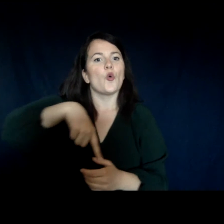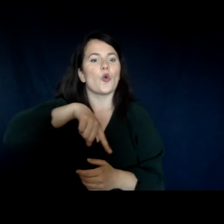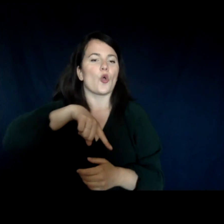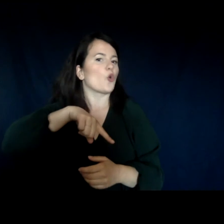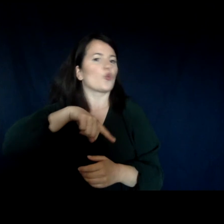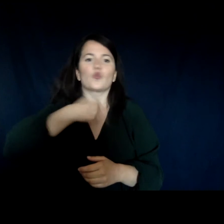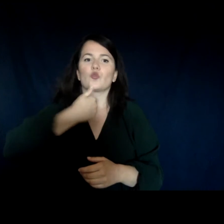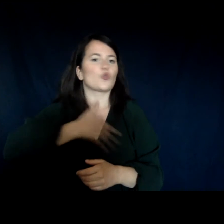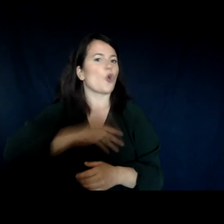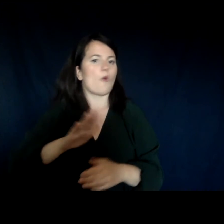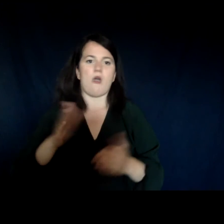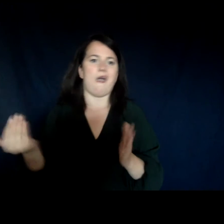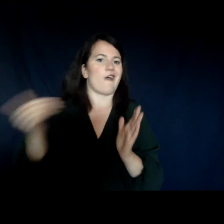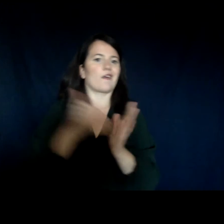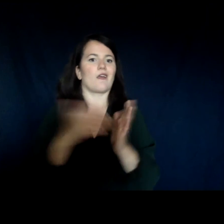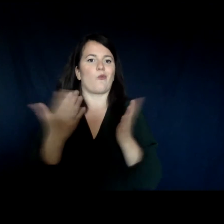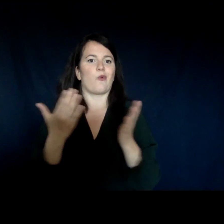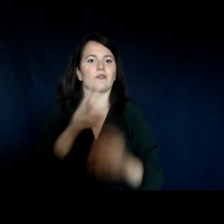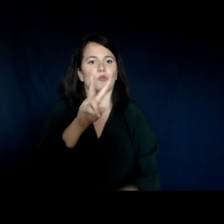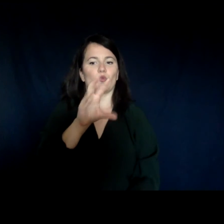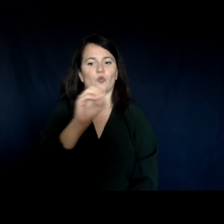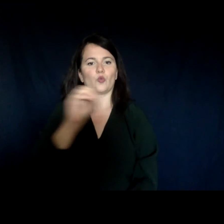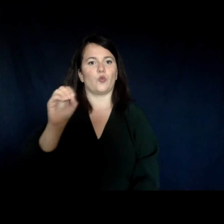as we've seen in 2008 and 2009.